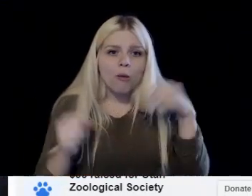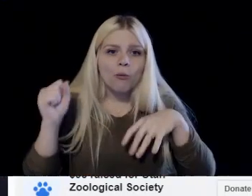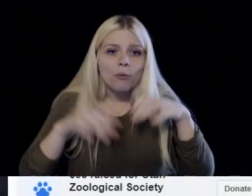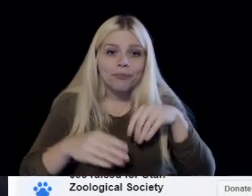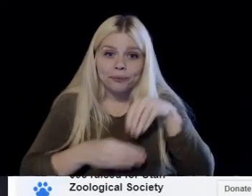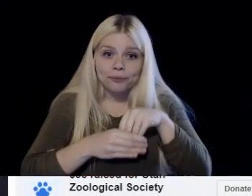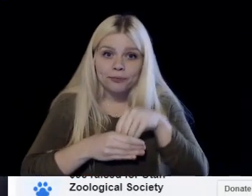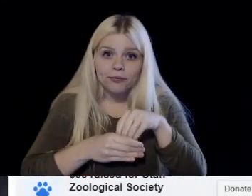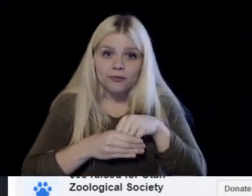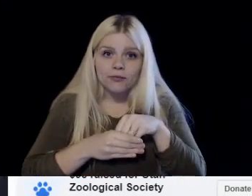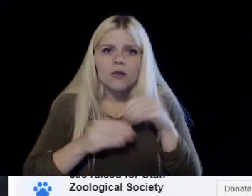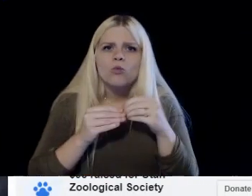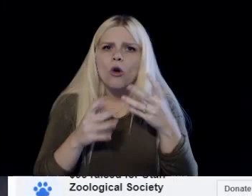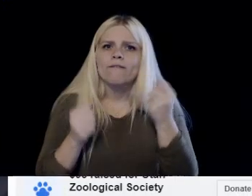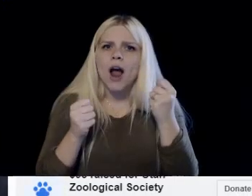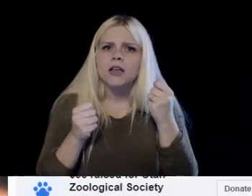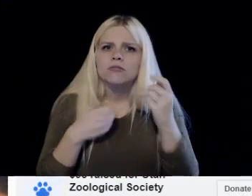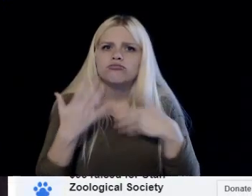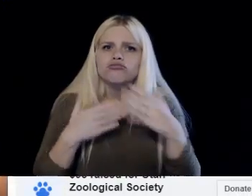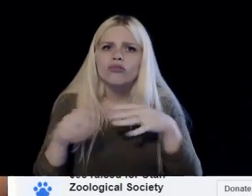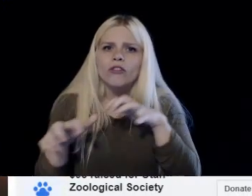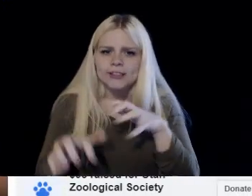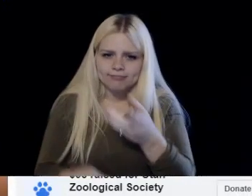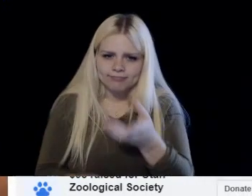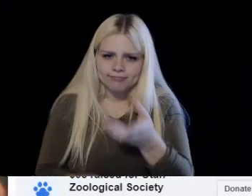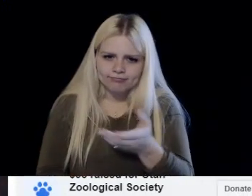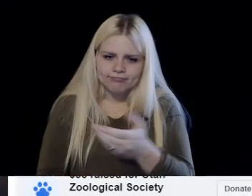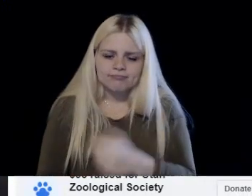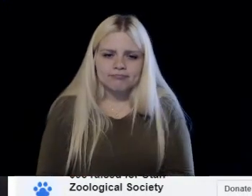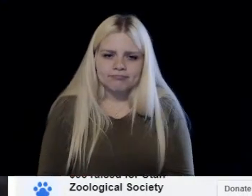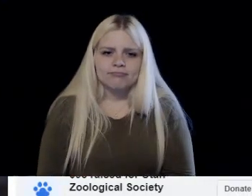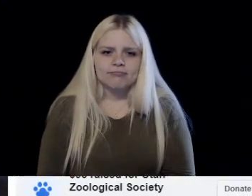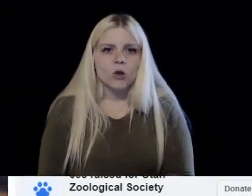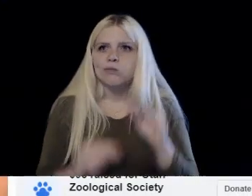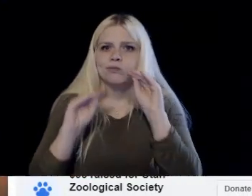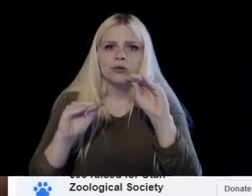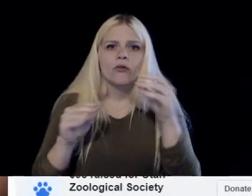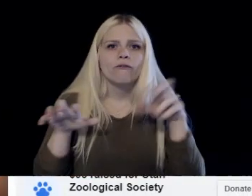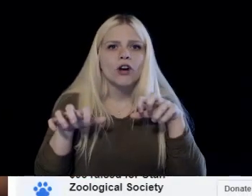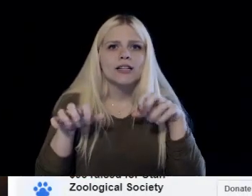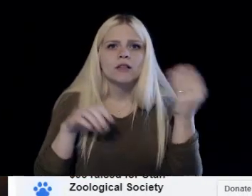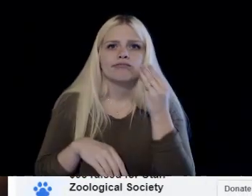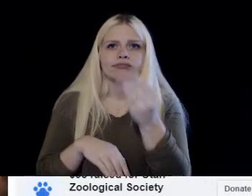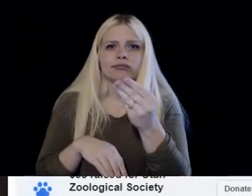in the treats- then you stick it in the freezer. This is gonna freeze a lot faster.